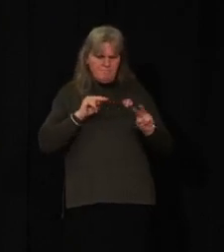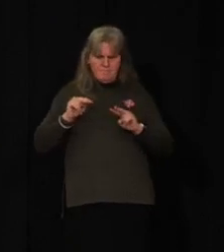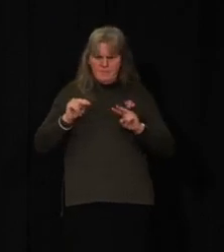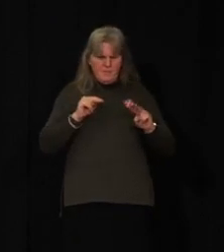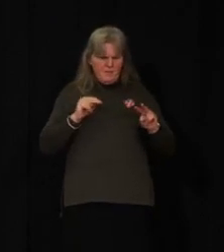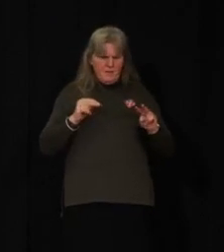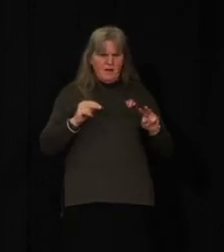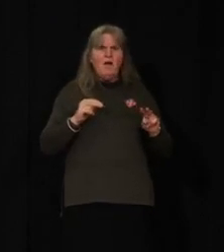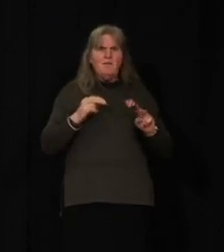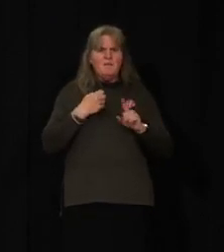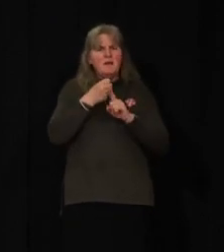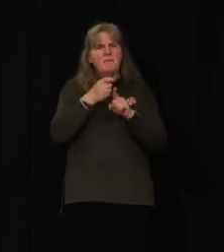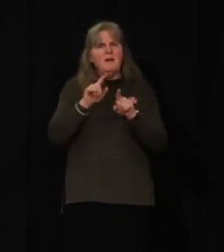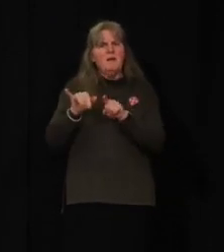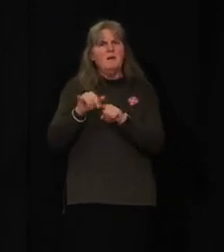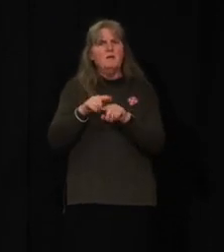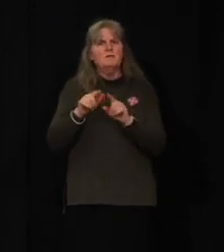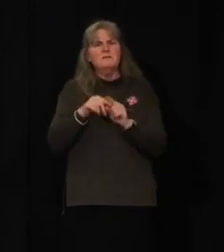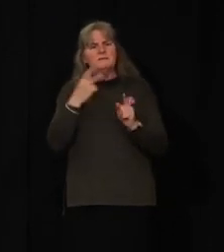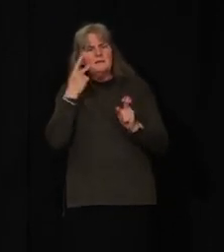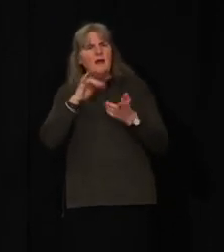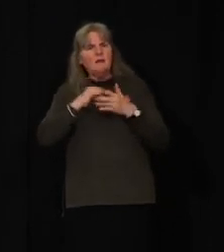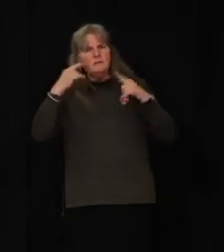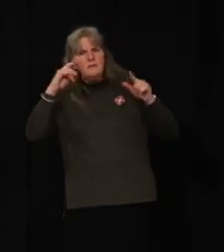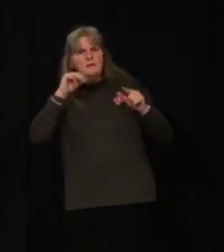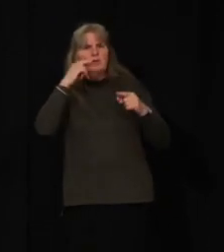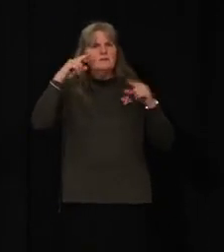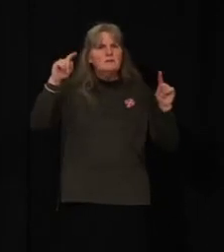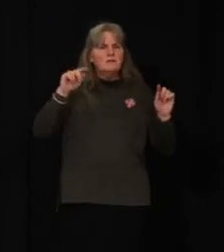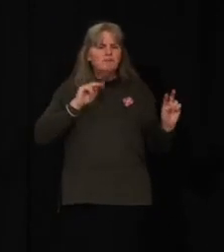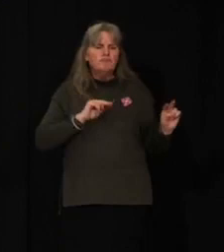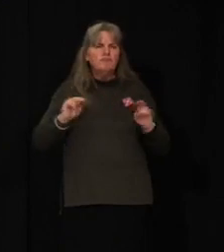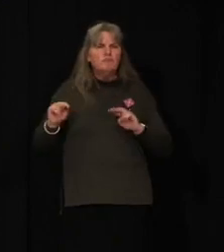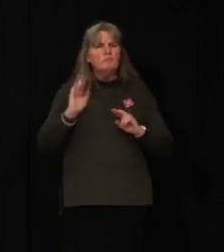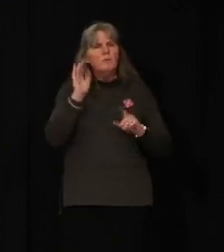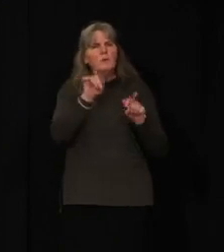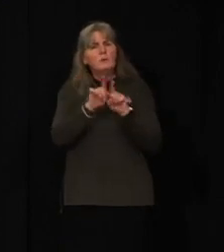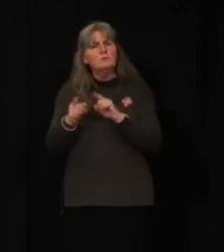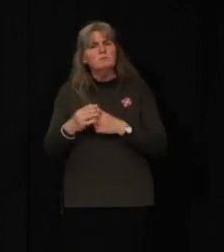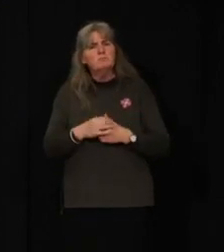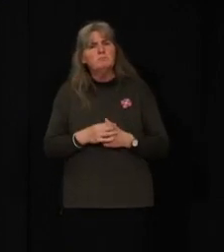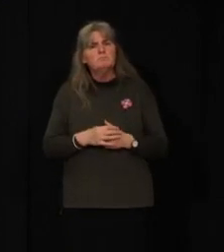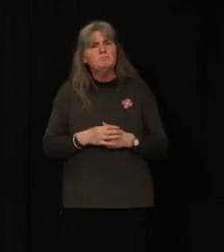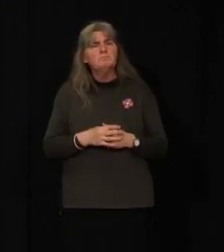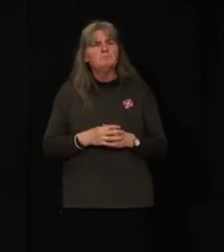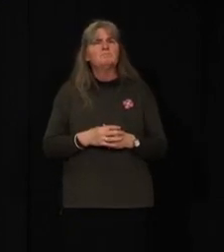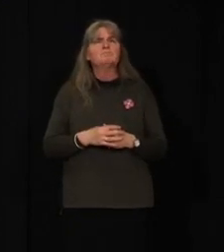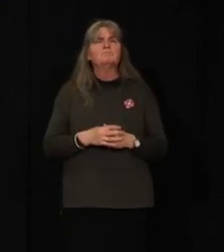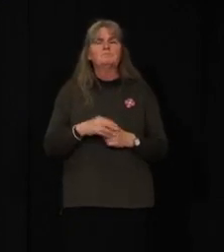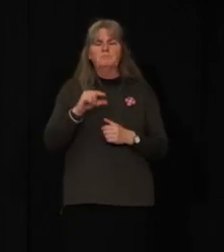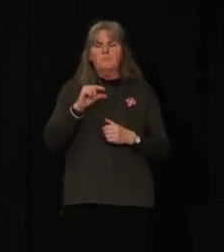are going to be. Thank you. We will move now to Gord at